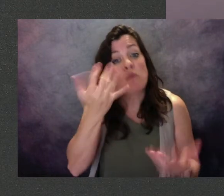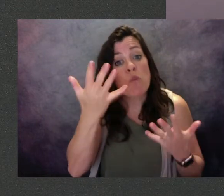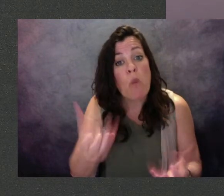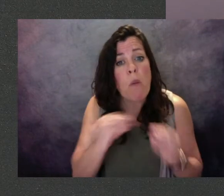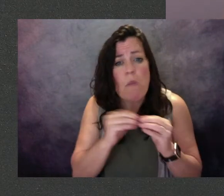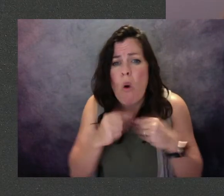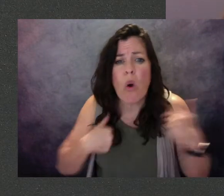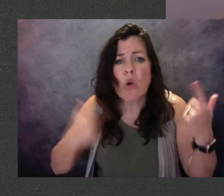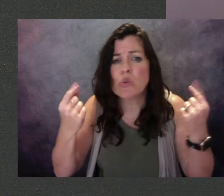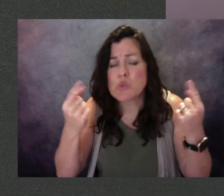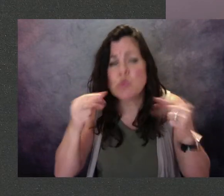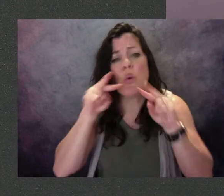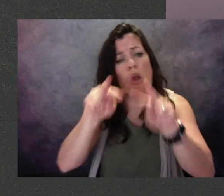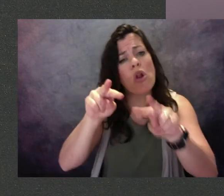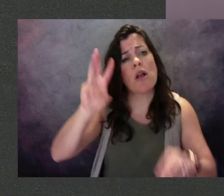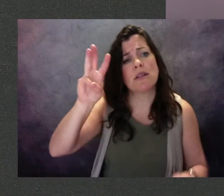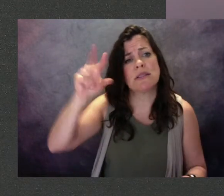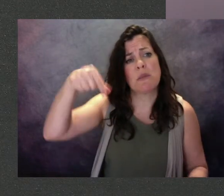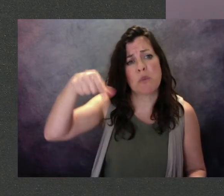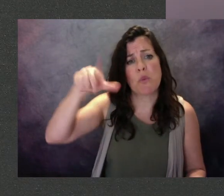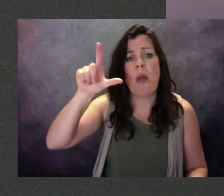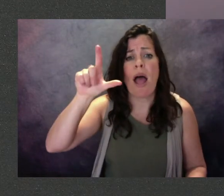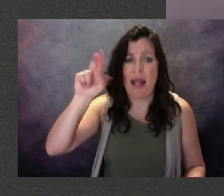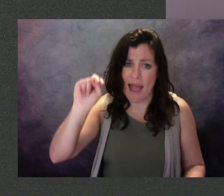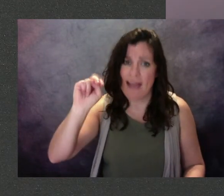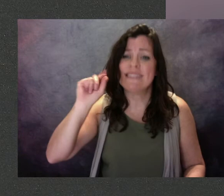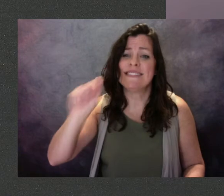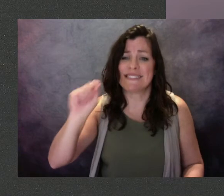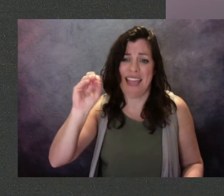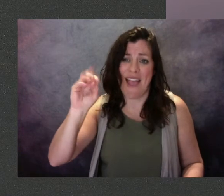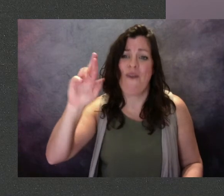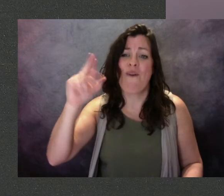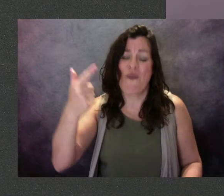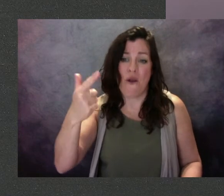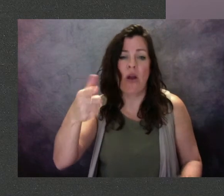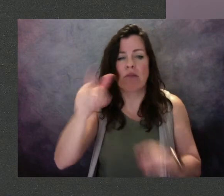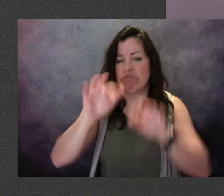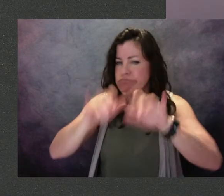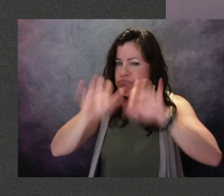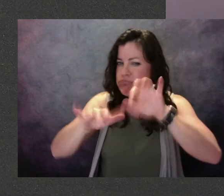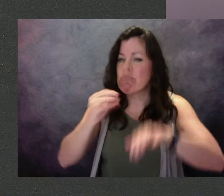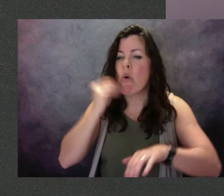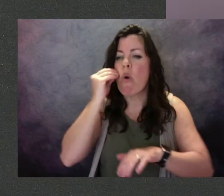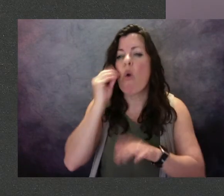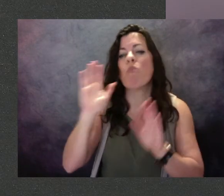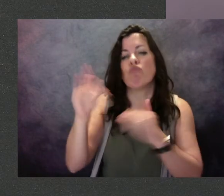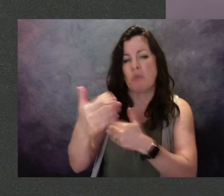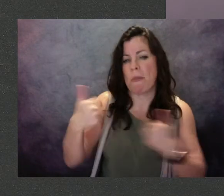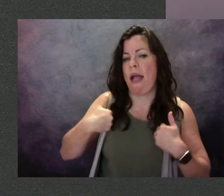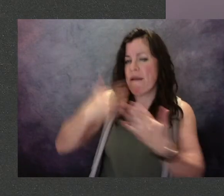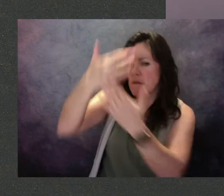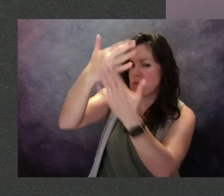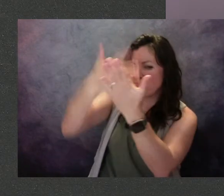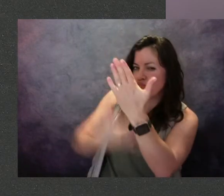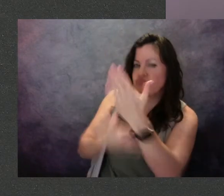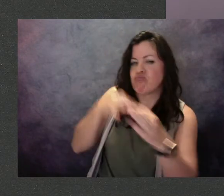just go to WQLN.org and log onto Homeroom, and you'll find the directions there and pictures of how to make the craft.